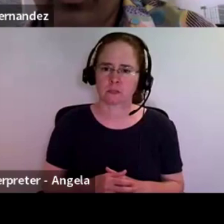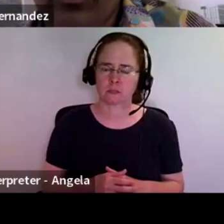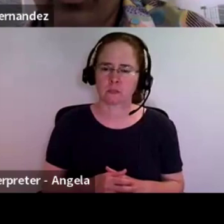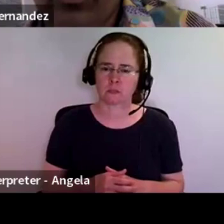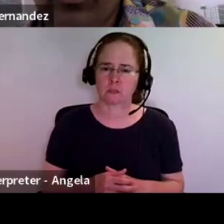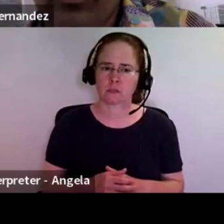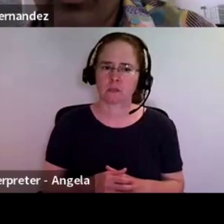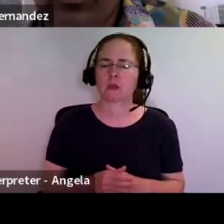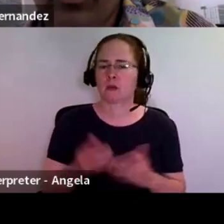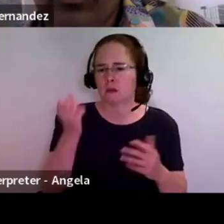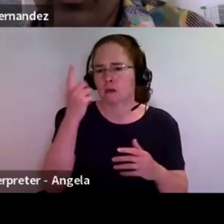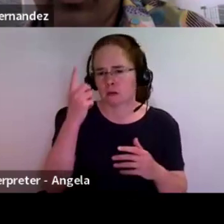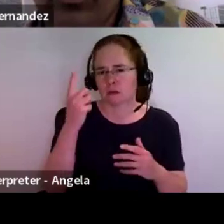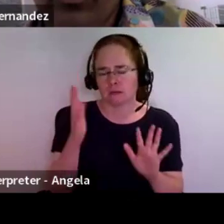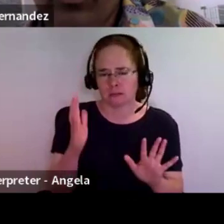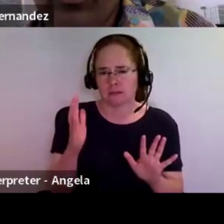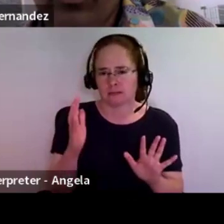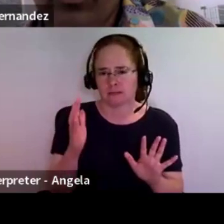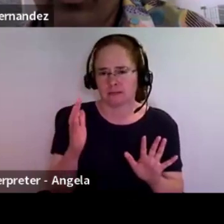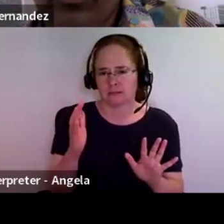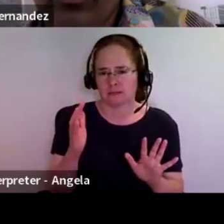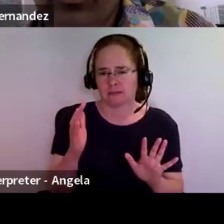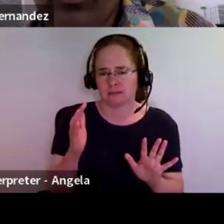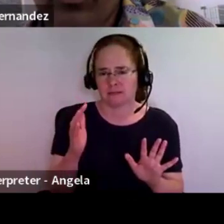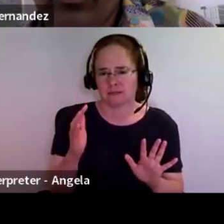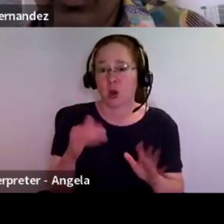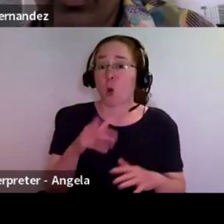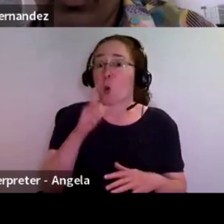I'll give you a Mount Rushmore of the ladies who did this. So